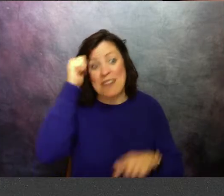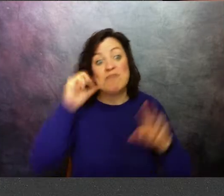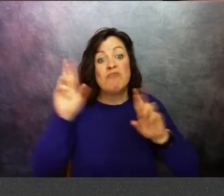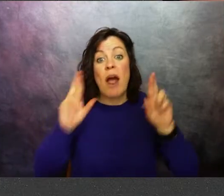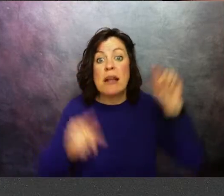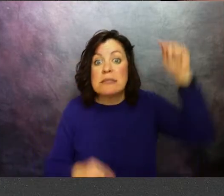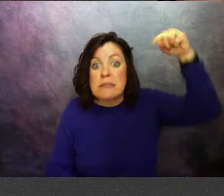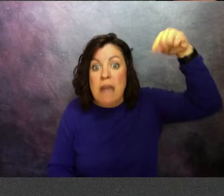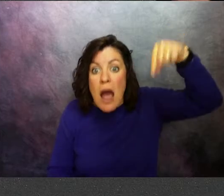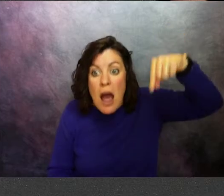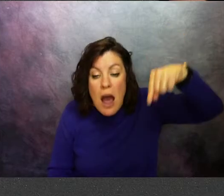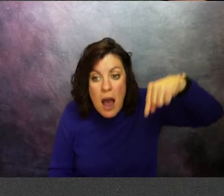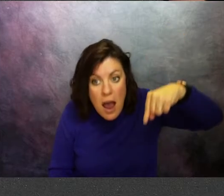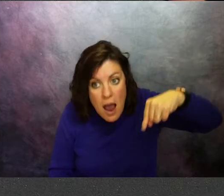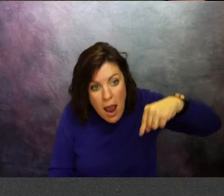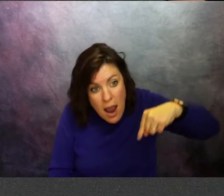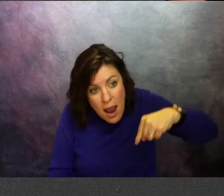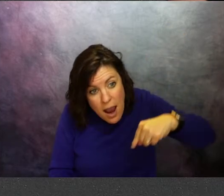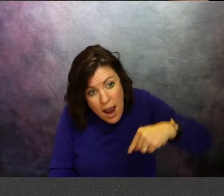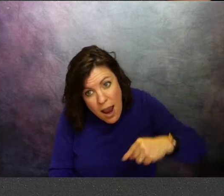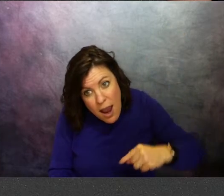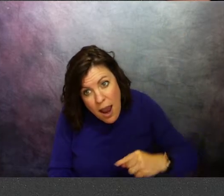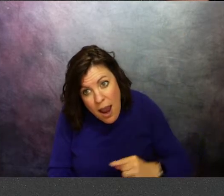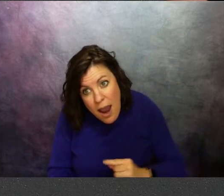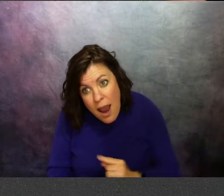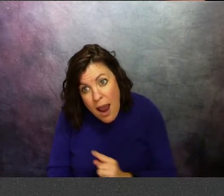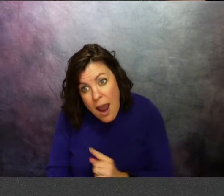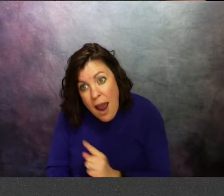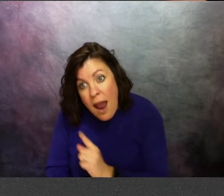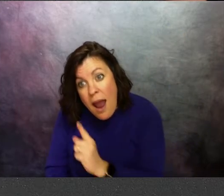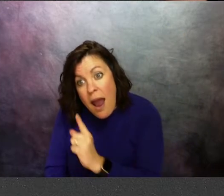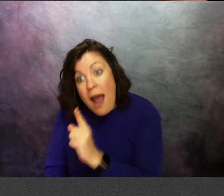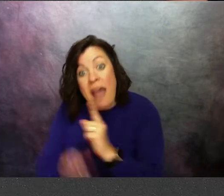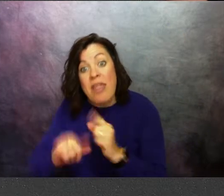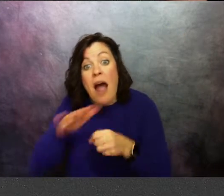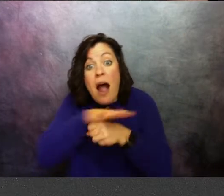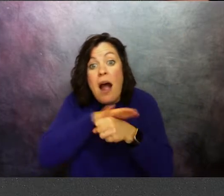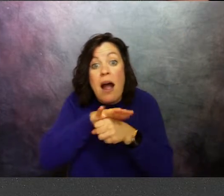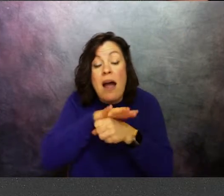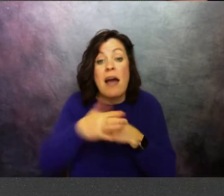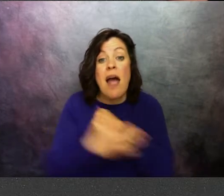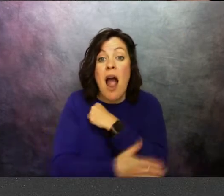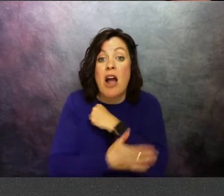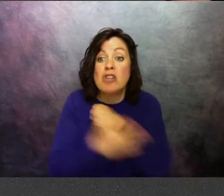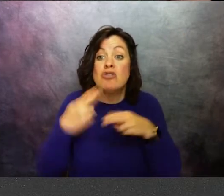We might, like I said, we might have to go around some land. So there's going around Africa.